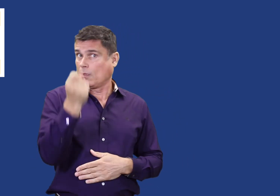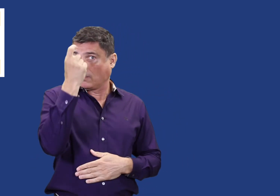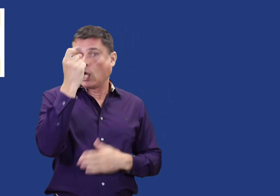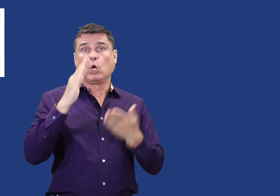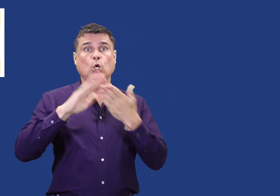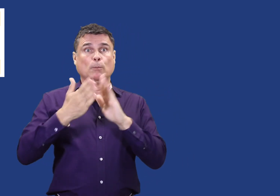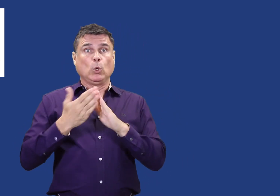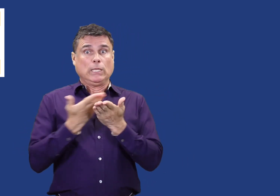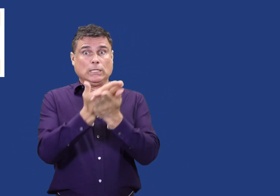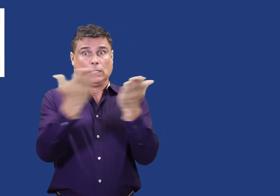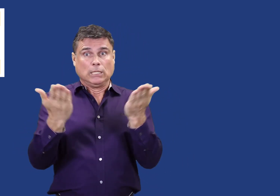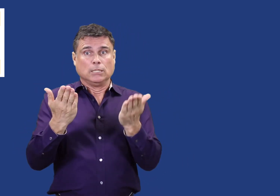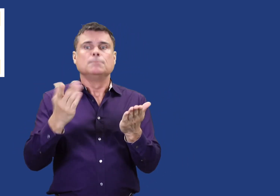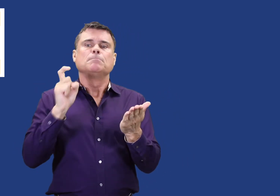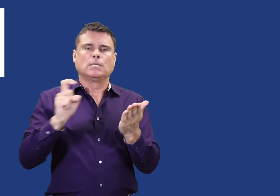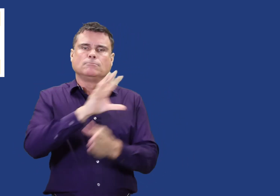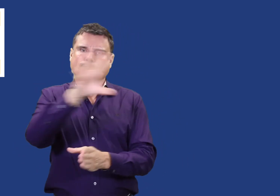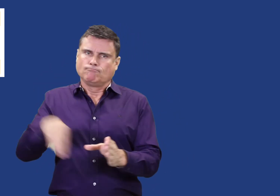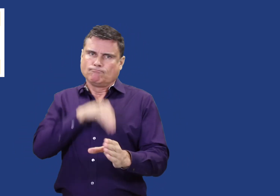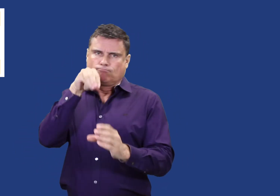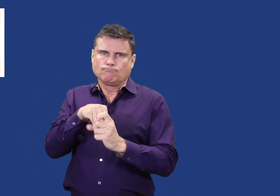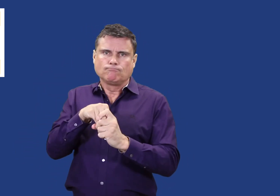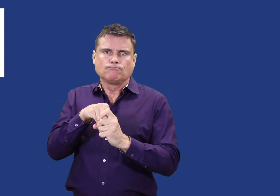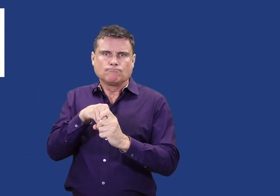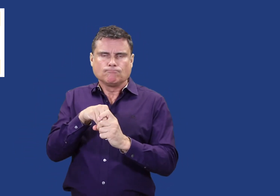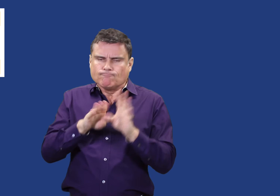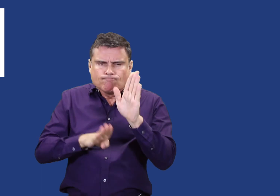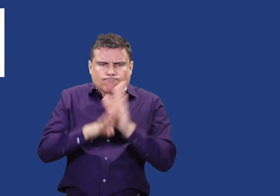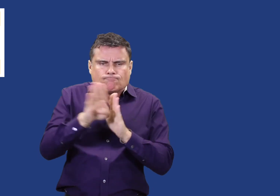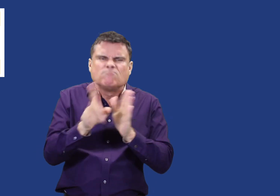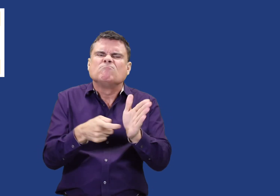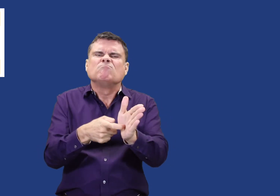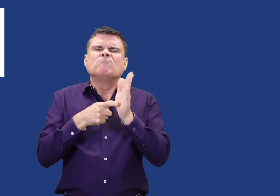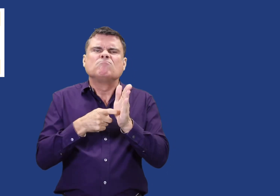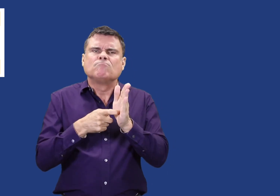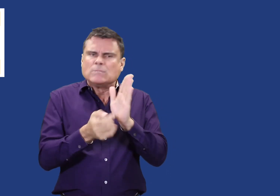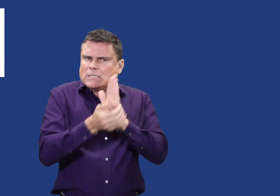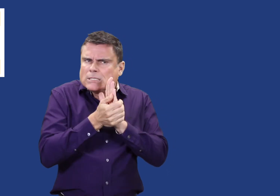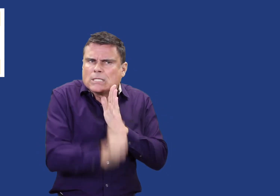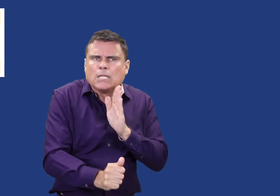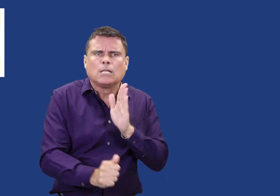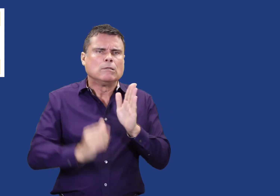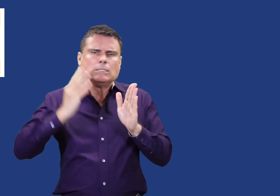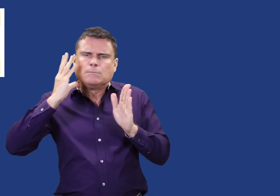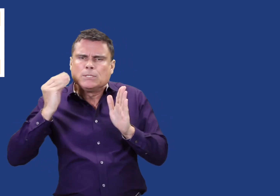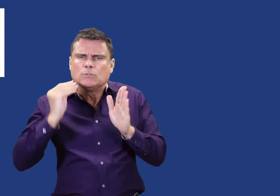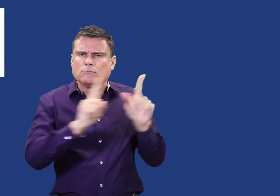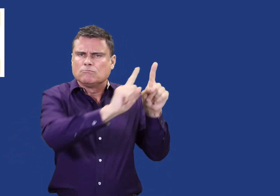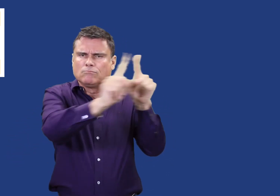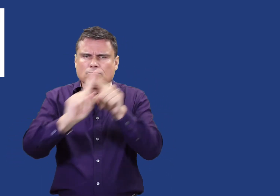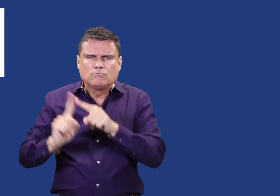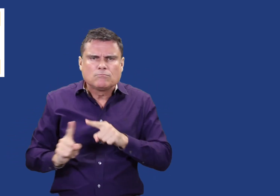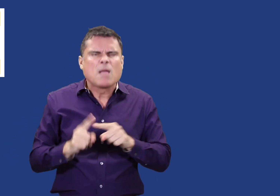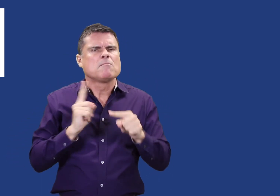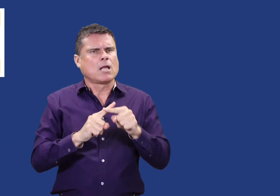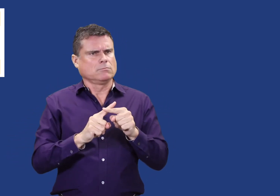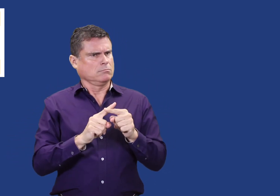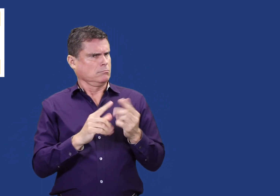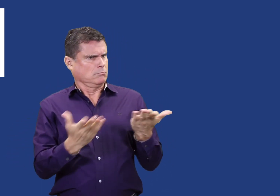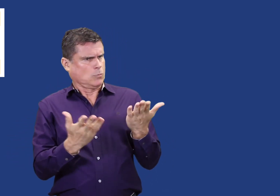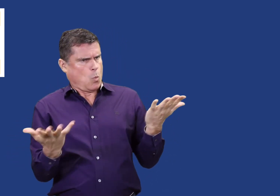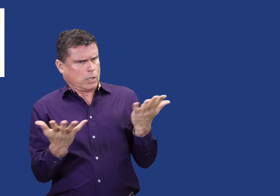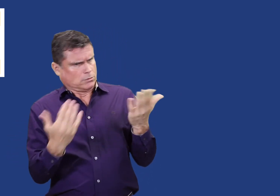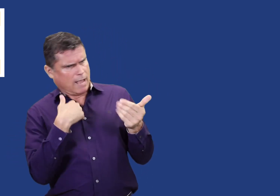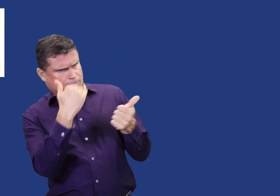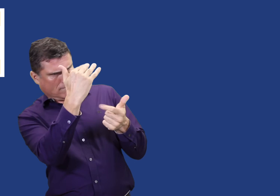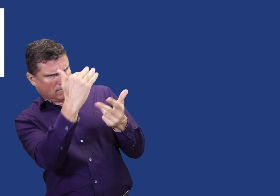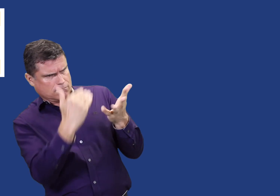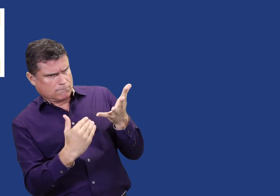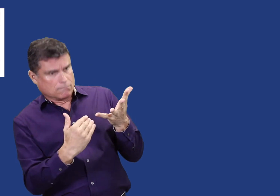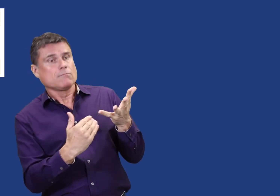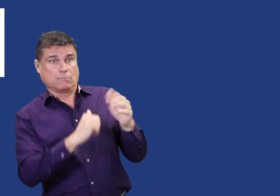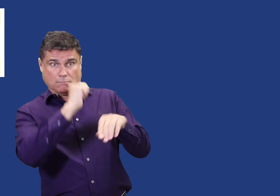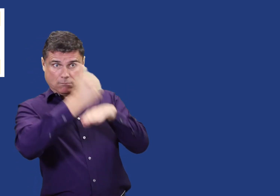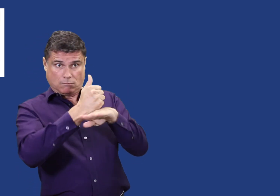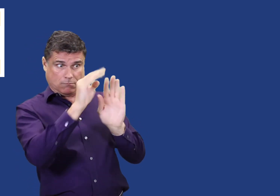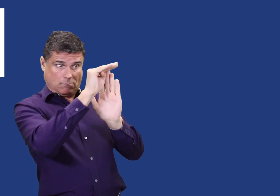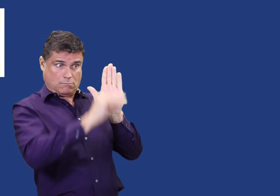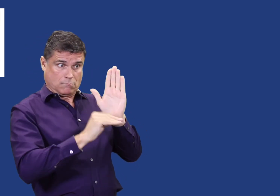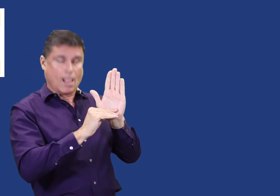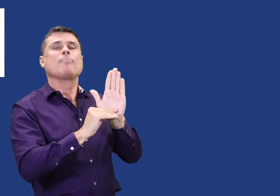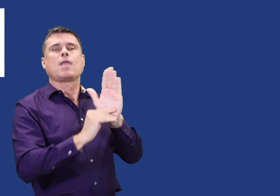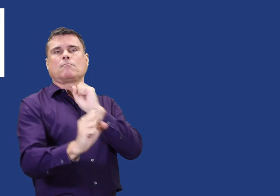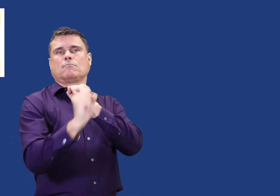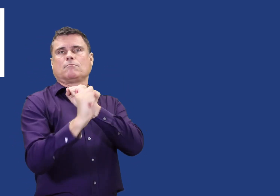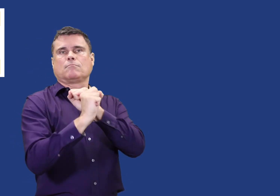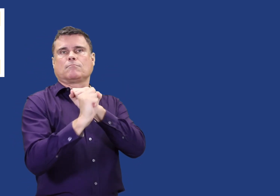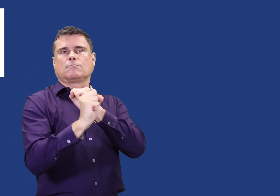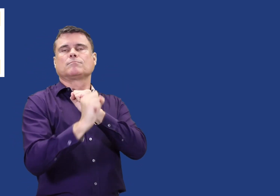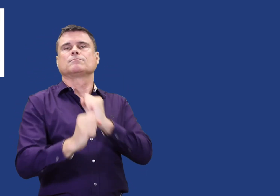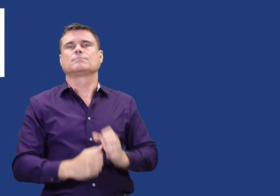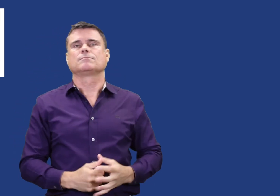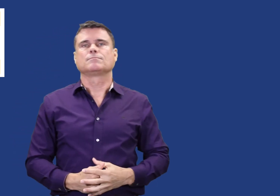THE COMMUNITY SHOULD BE INVOLVED IN DEVELOPING THE REQUIREMENTS AND/OR QUALIFICATIONS FOR THE ROLE OF COORDINATOR.